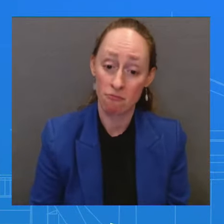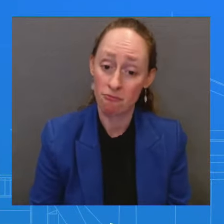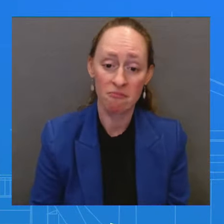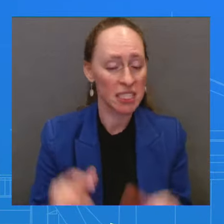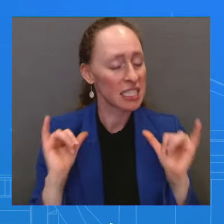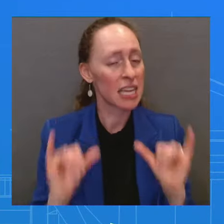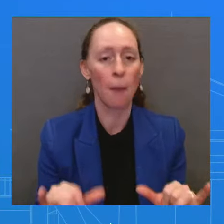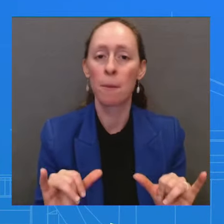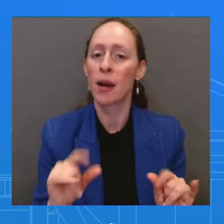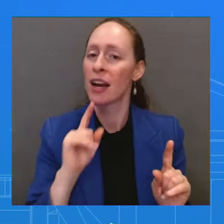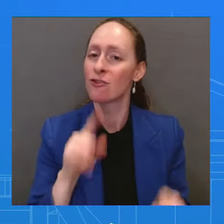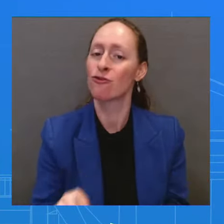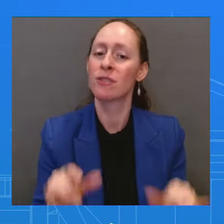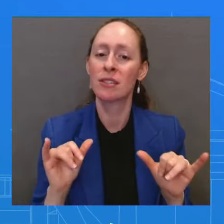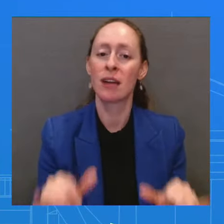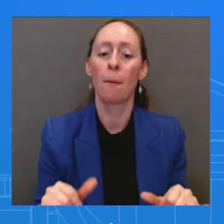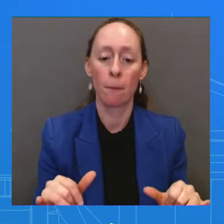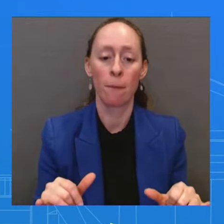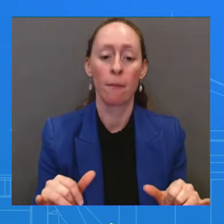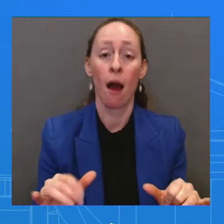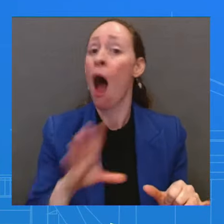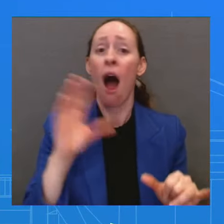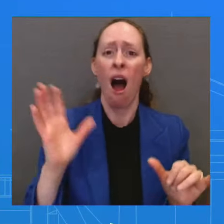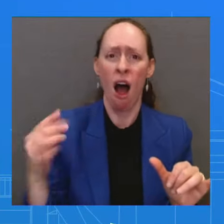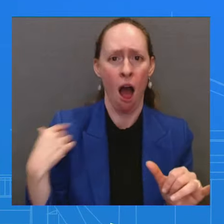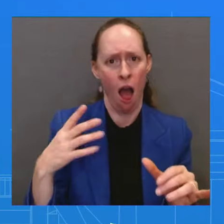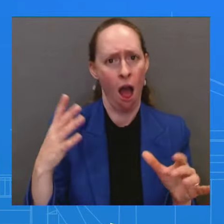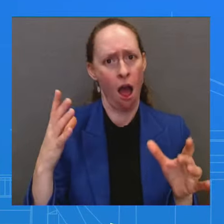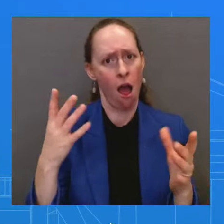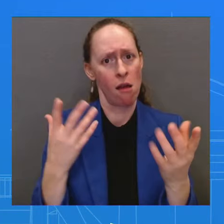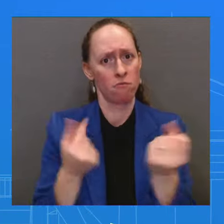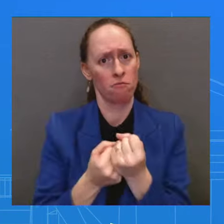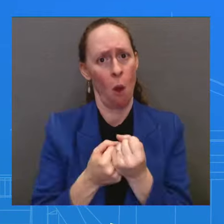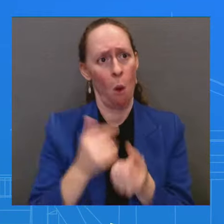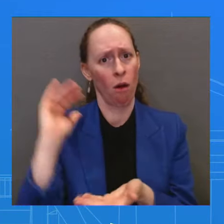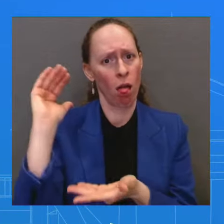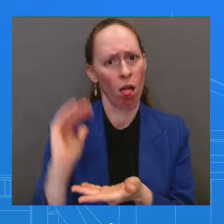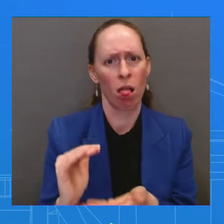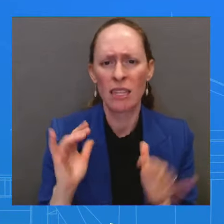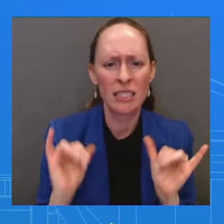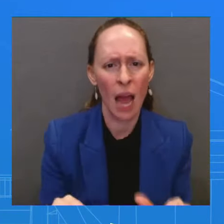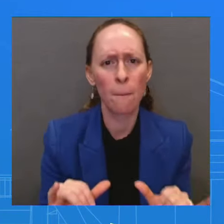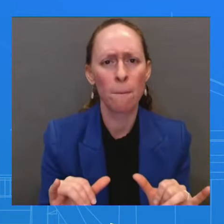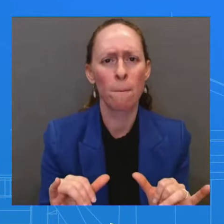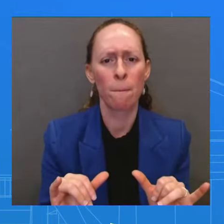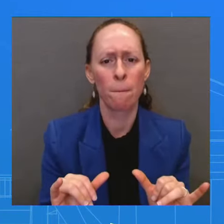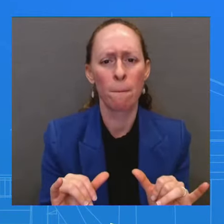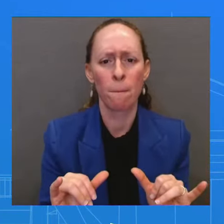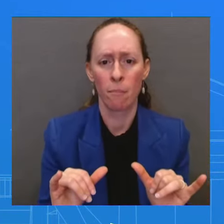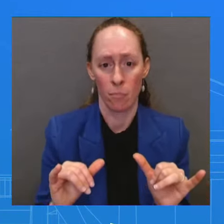that we have heard publicly from them still stands. So, that is where we are with that.